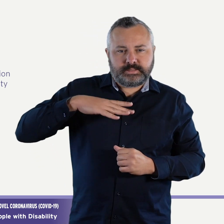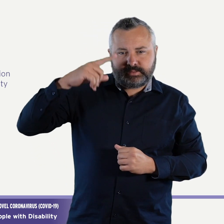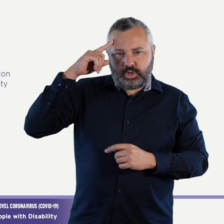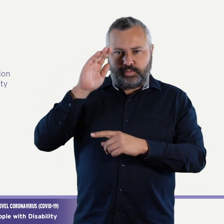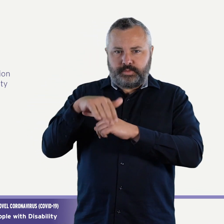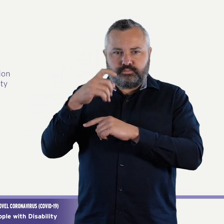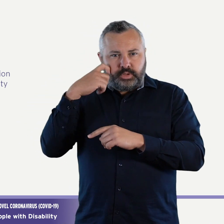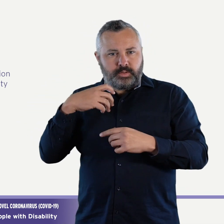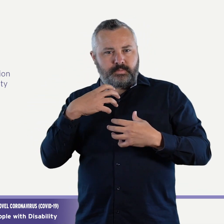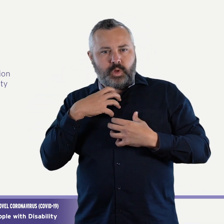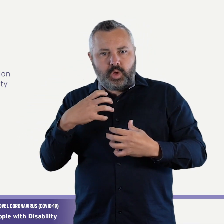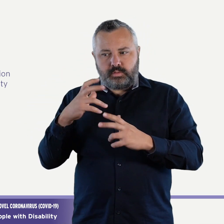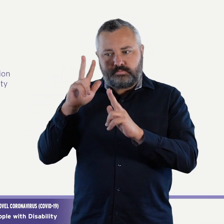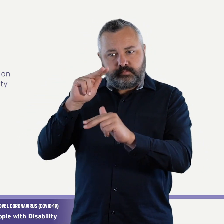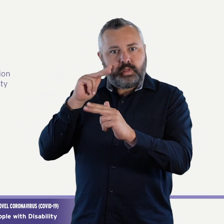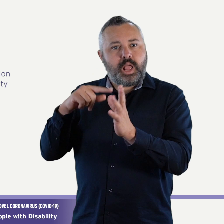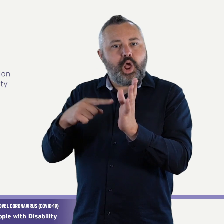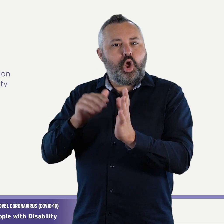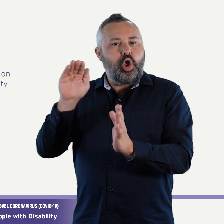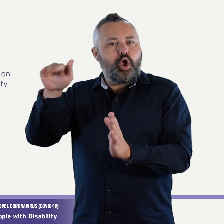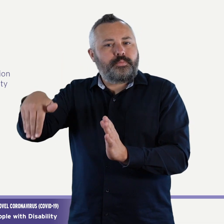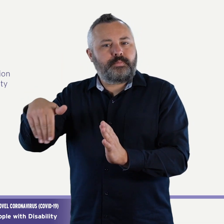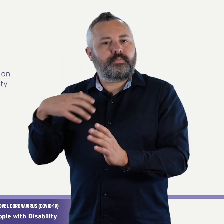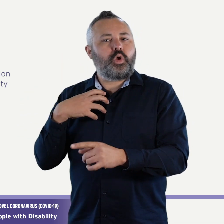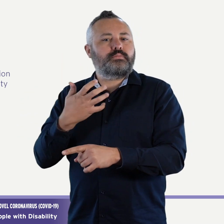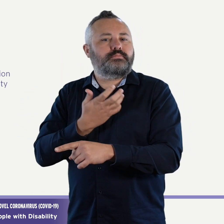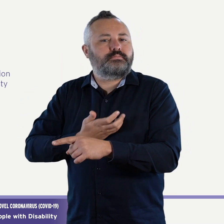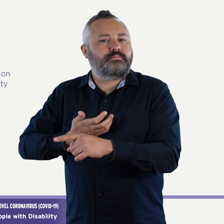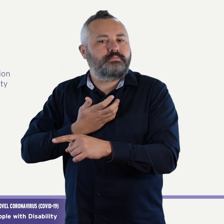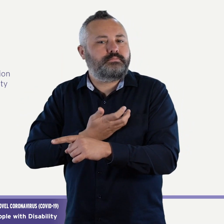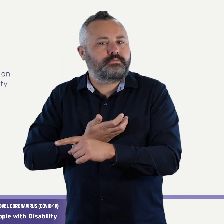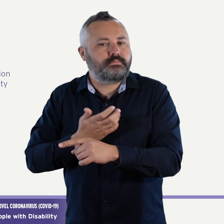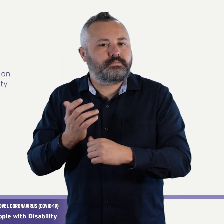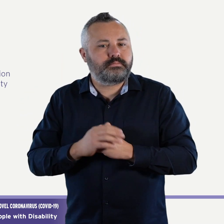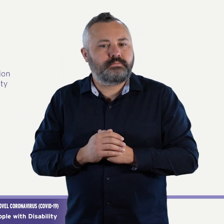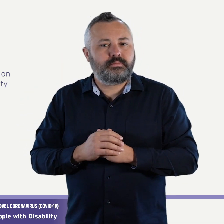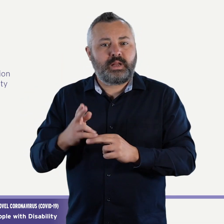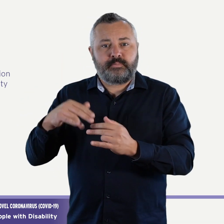Consider more options for the provision of any treatments within the home of a person with disability or other familiar environment,